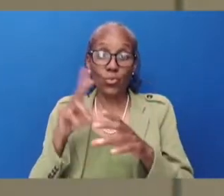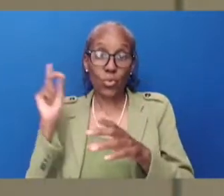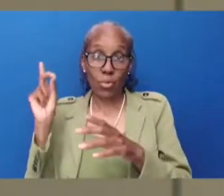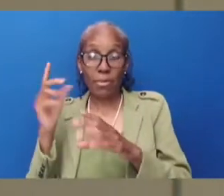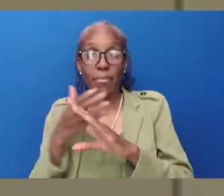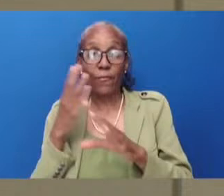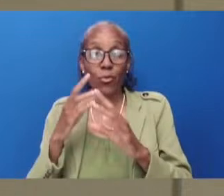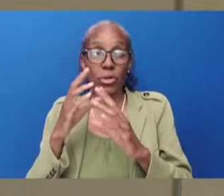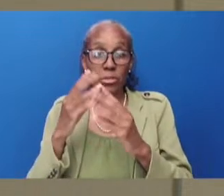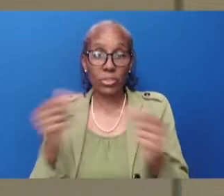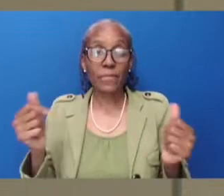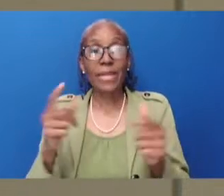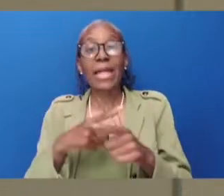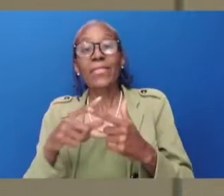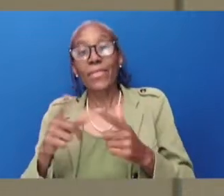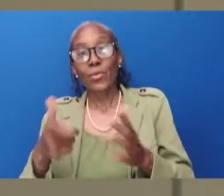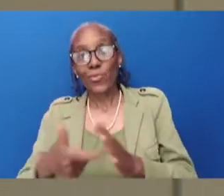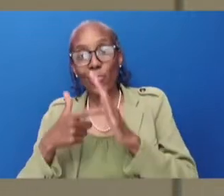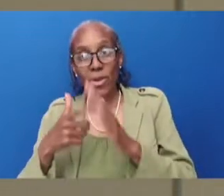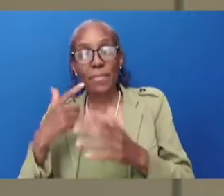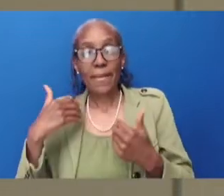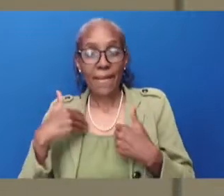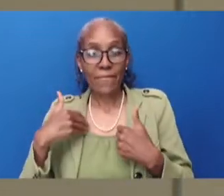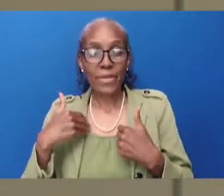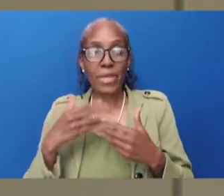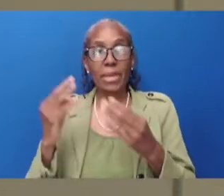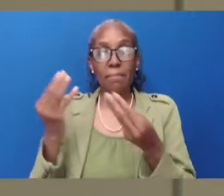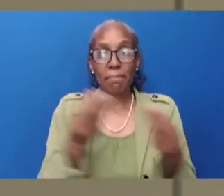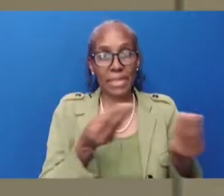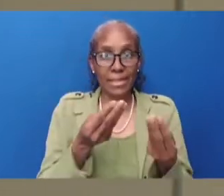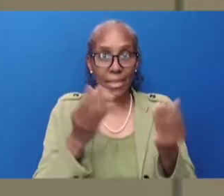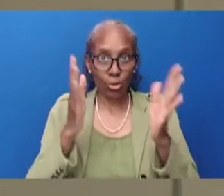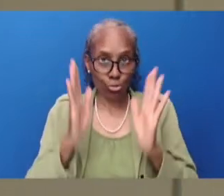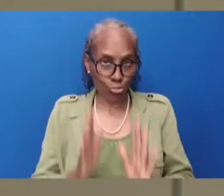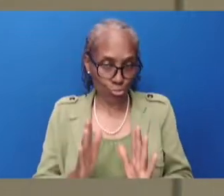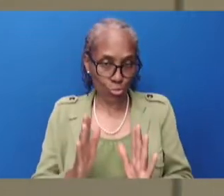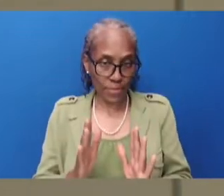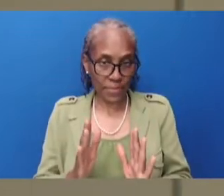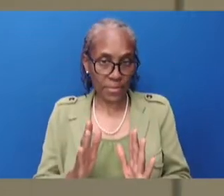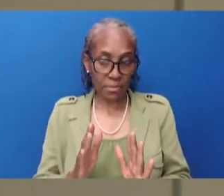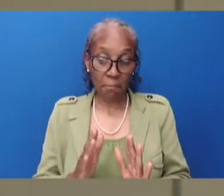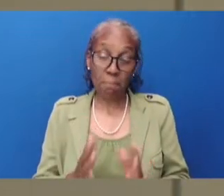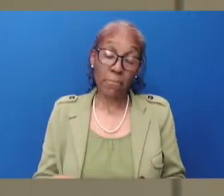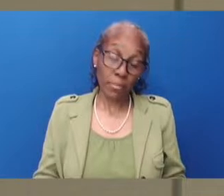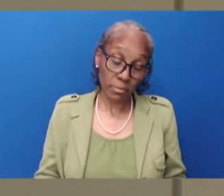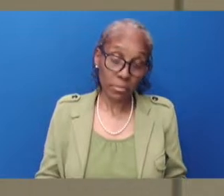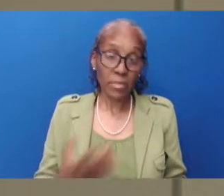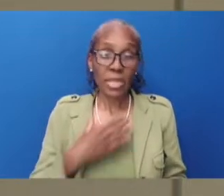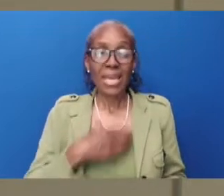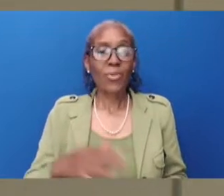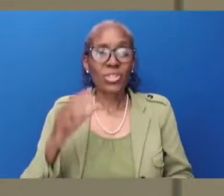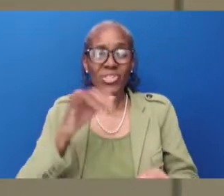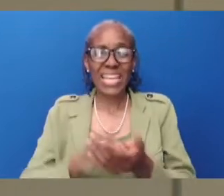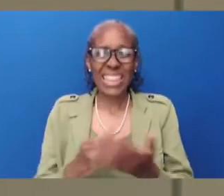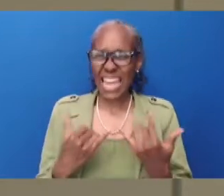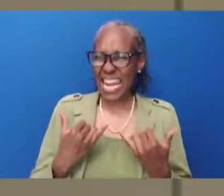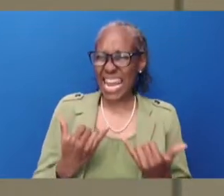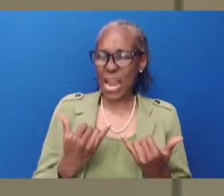WOULD TAKE TWO COUNTIES TO WITHDRAW, BEFORE IT DISSOLVED